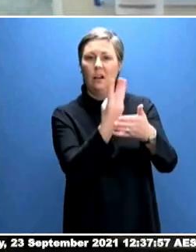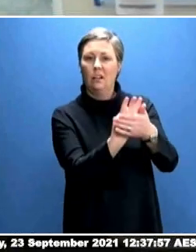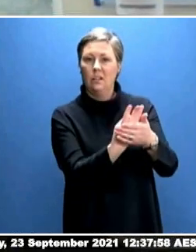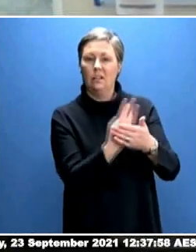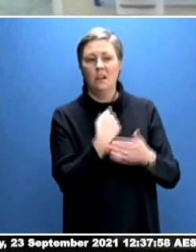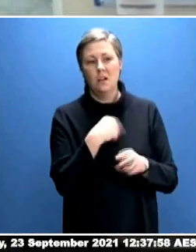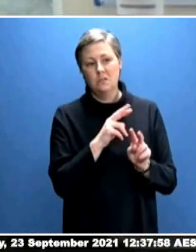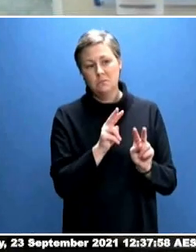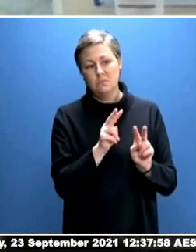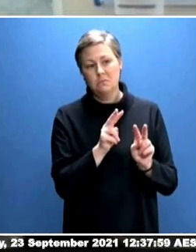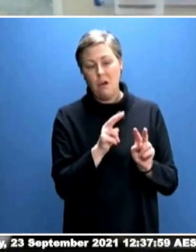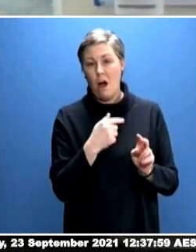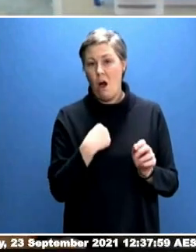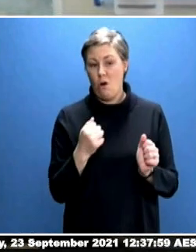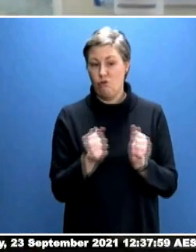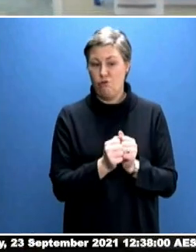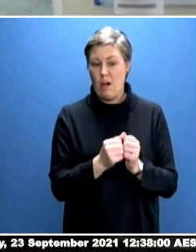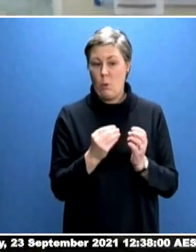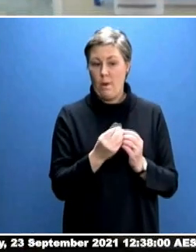I would agree with a number of their recommendations, but certainly listening